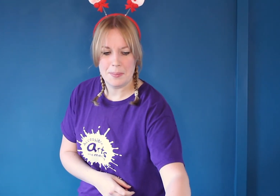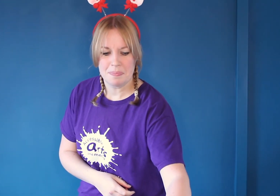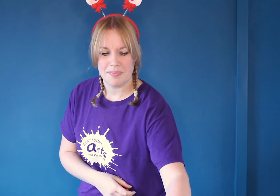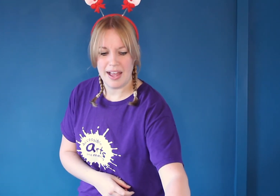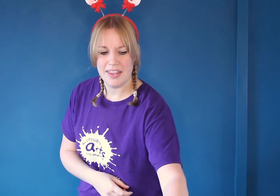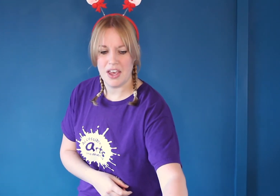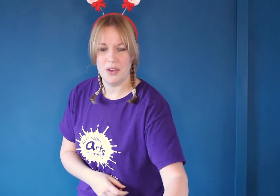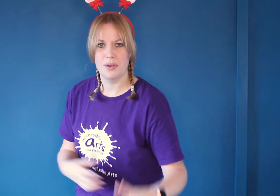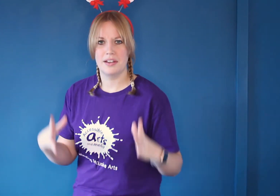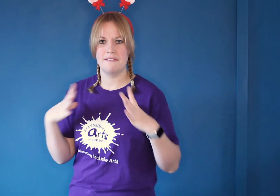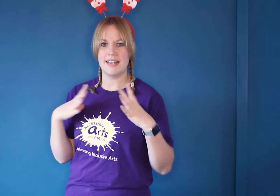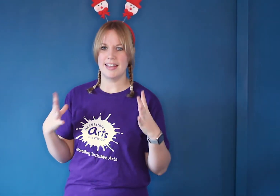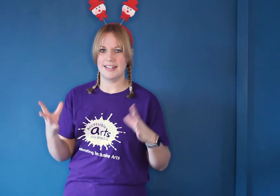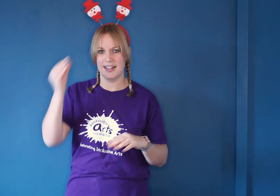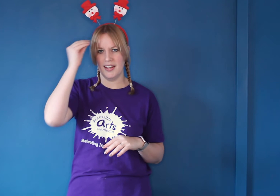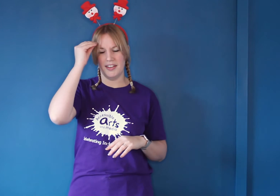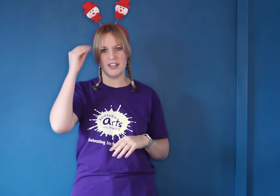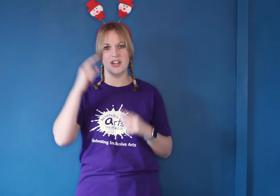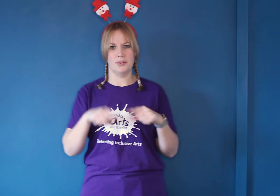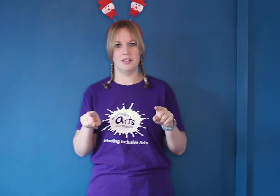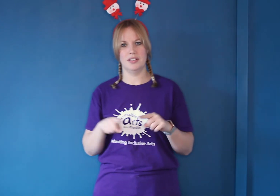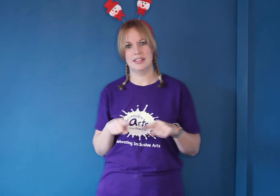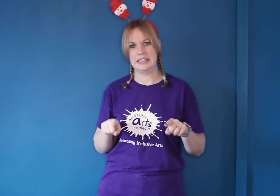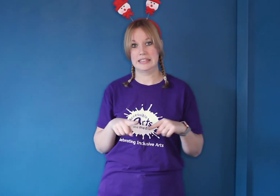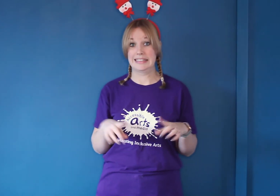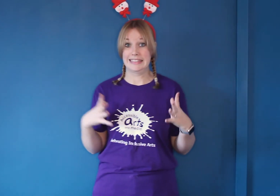Are you ready to learn the tune?